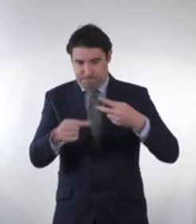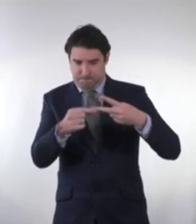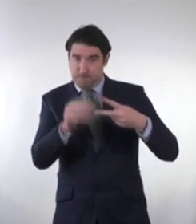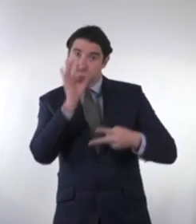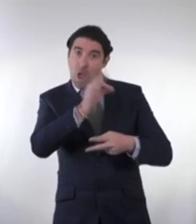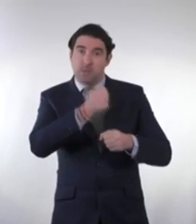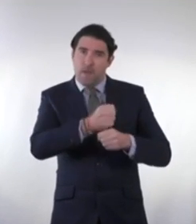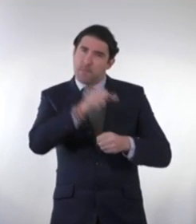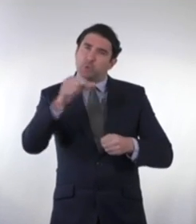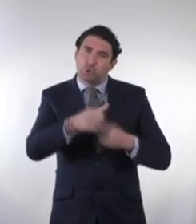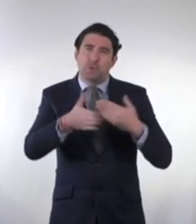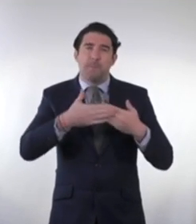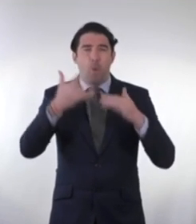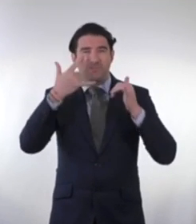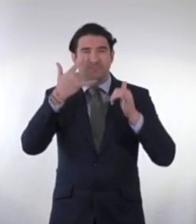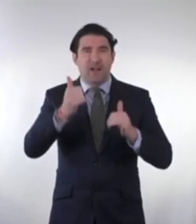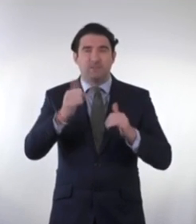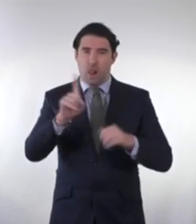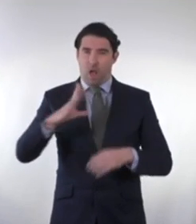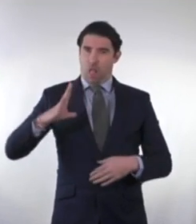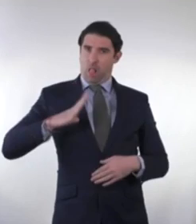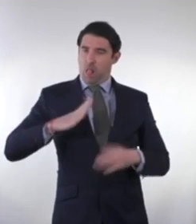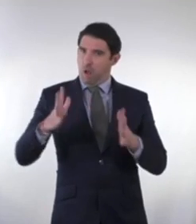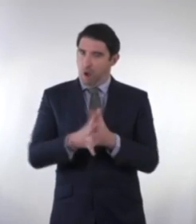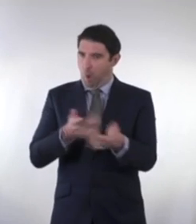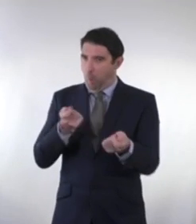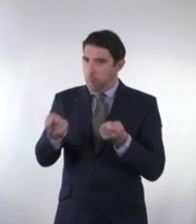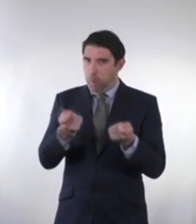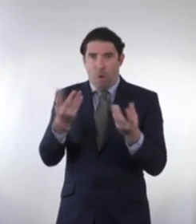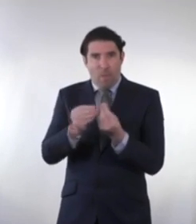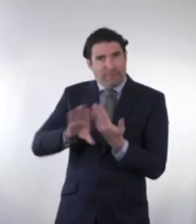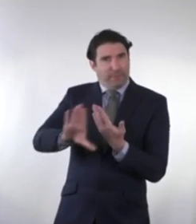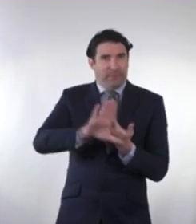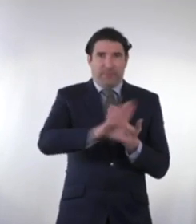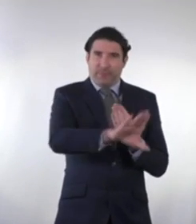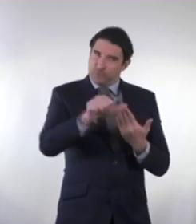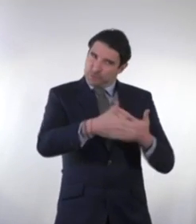Gentleman demonstrates once again that his ambition is simply to foment grievance where